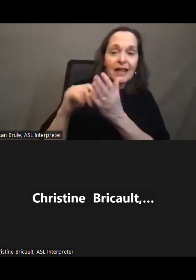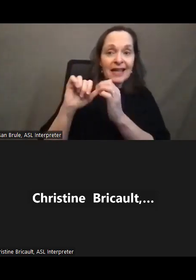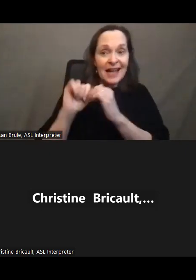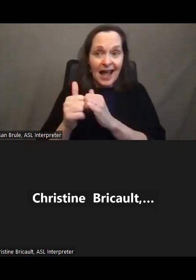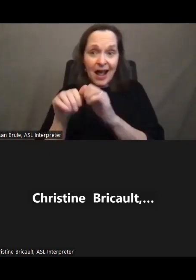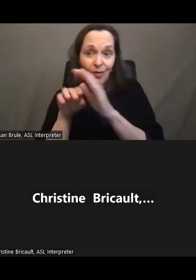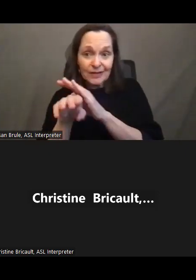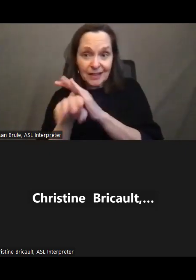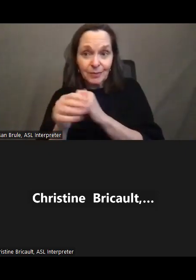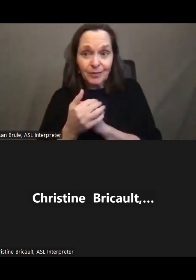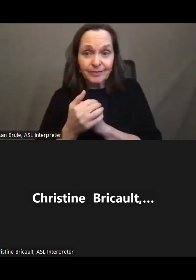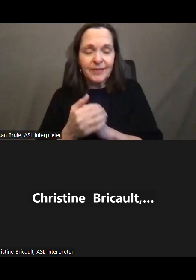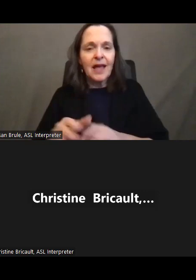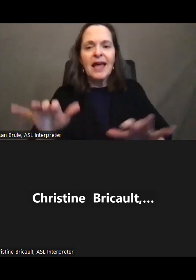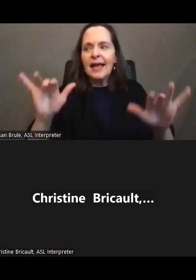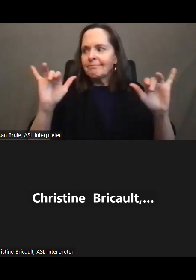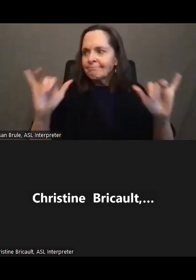I think really good ideas here.